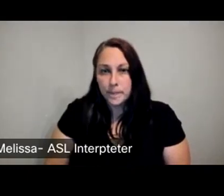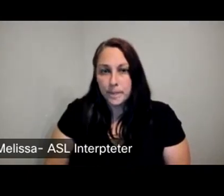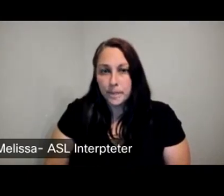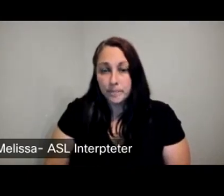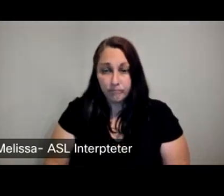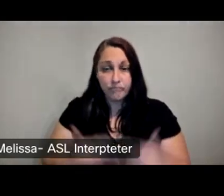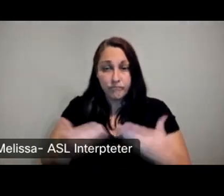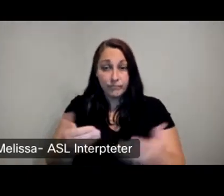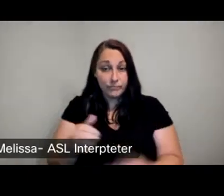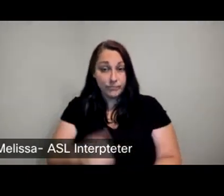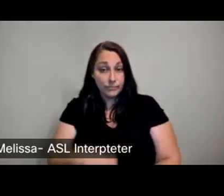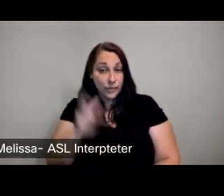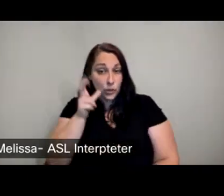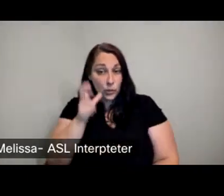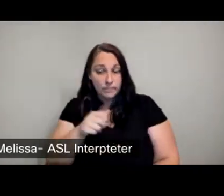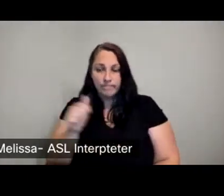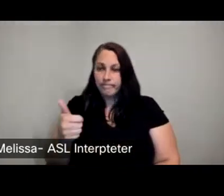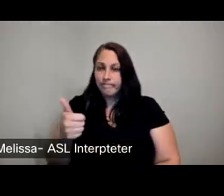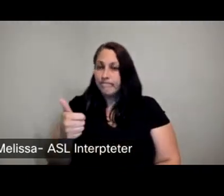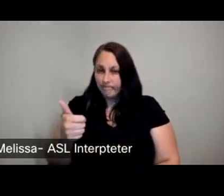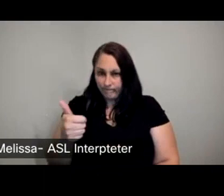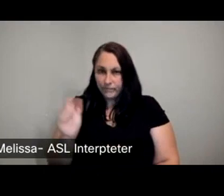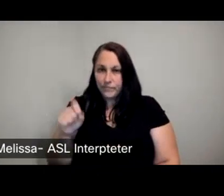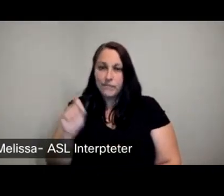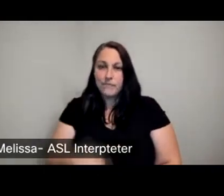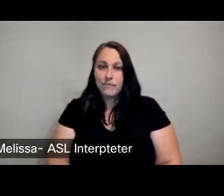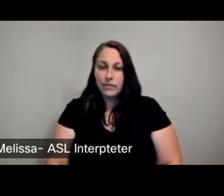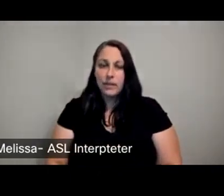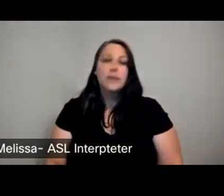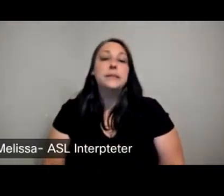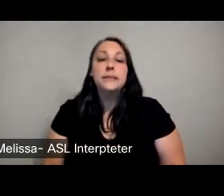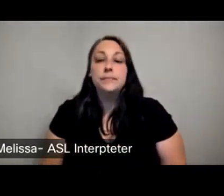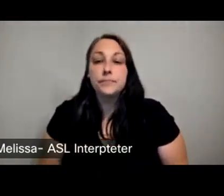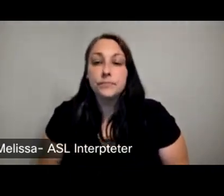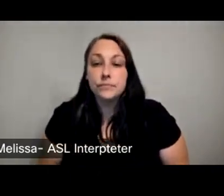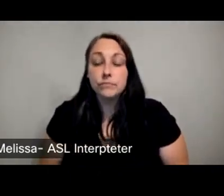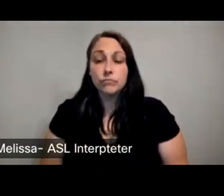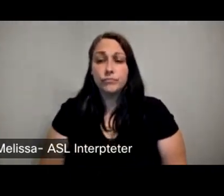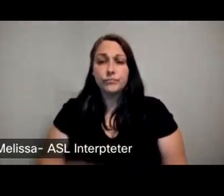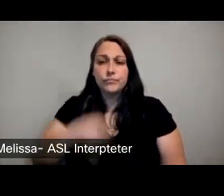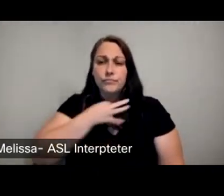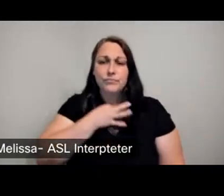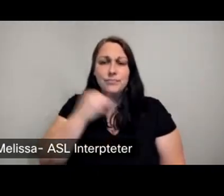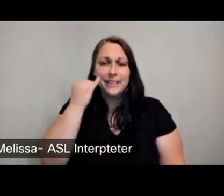well can you hear me yes yes I'm just wondering if we can work together to solve this problem